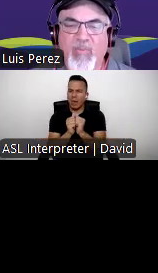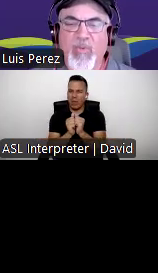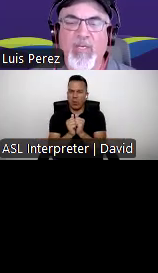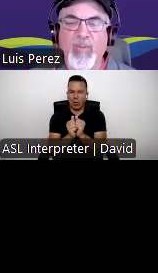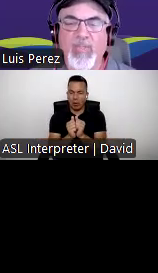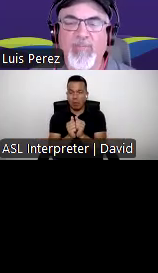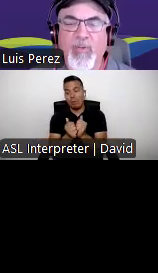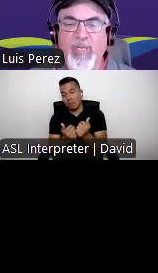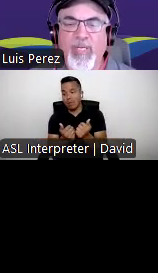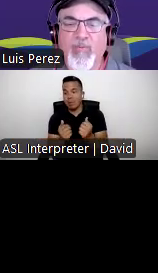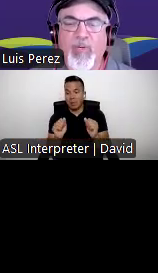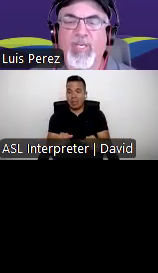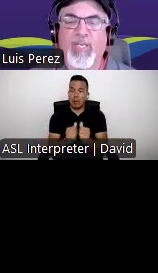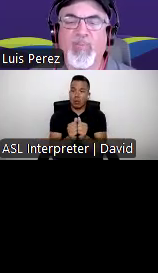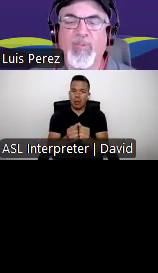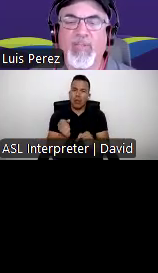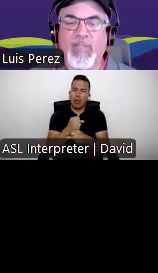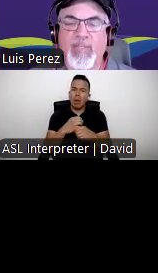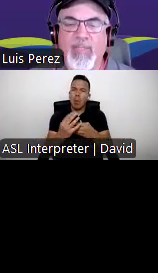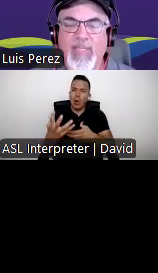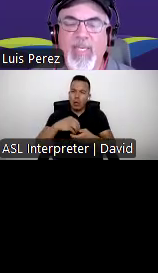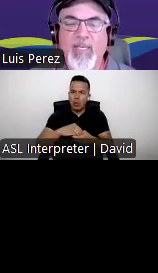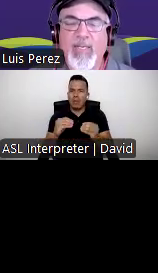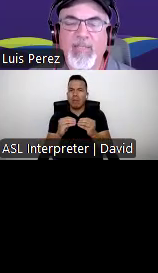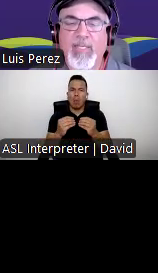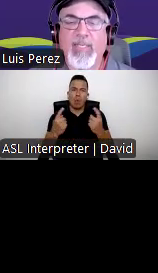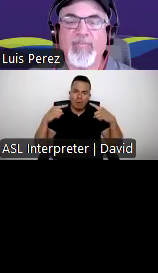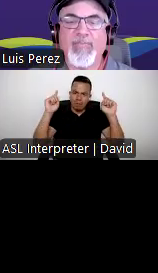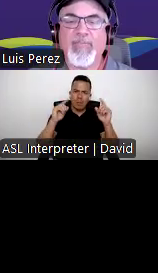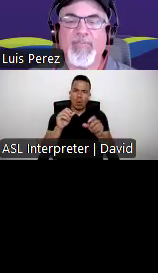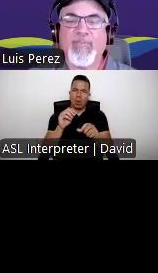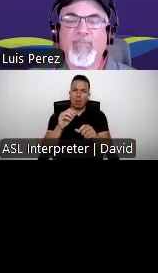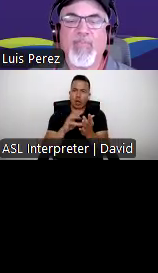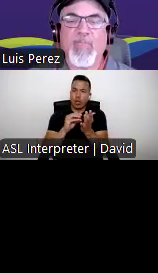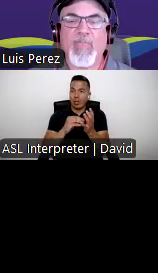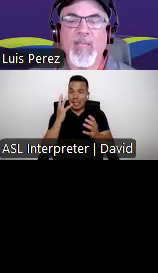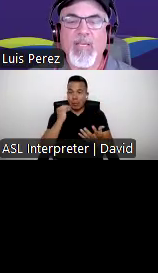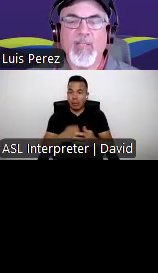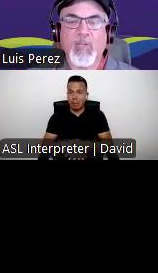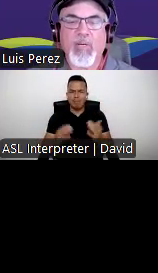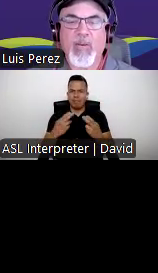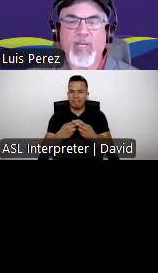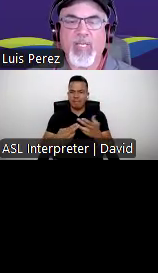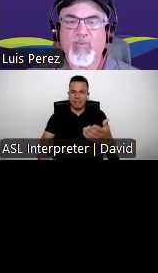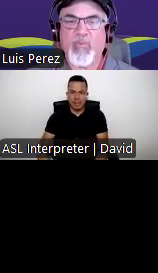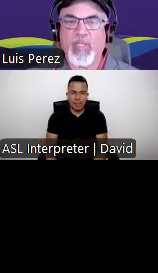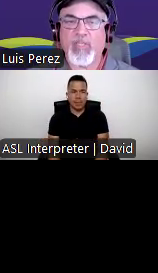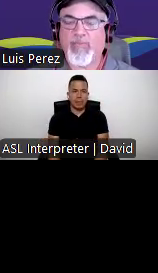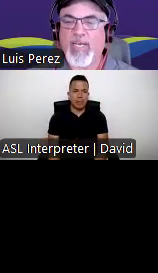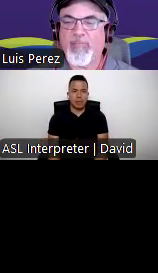more inclusive learning and working experiences. Next slide. So I want to leave you with just five